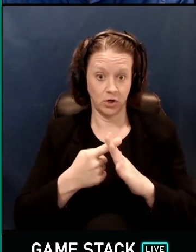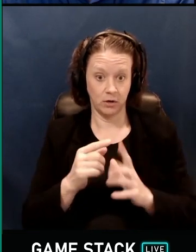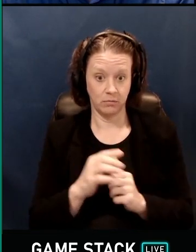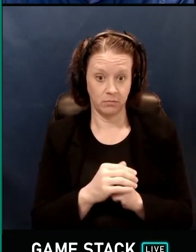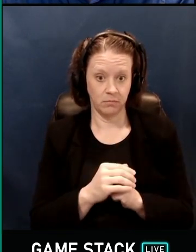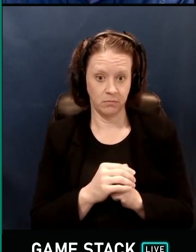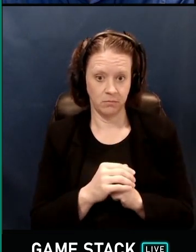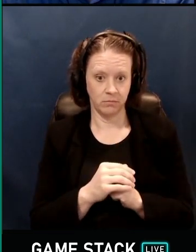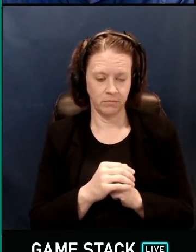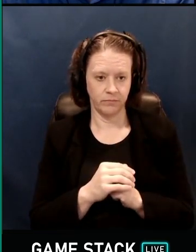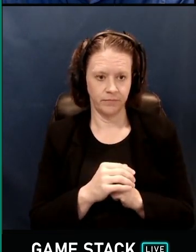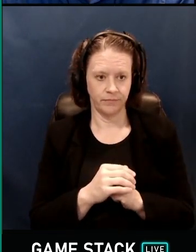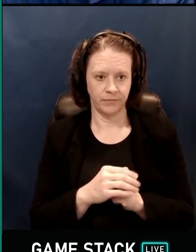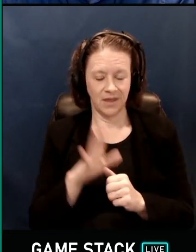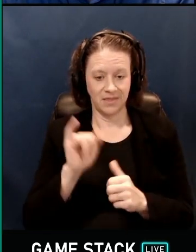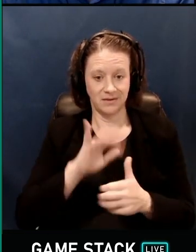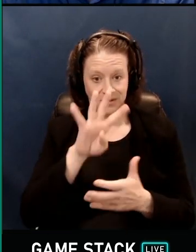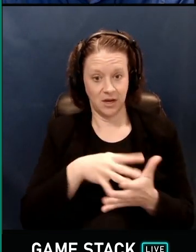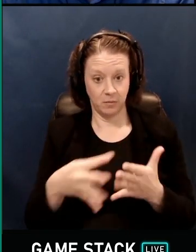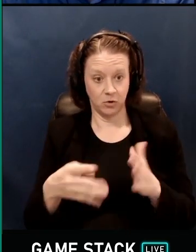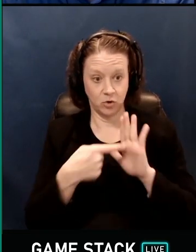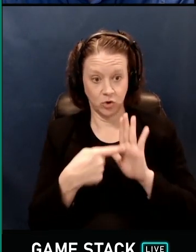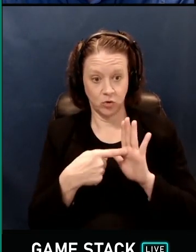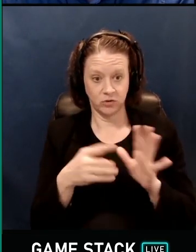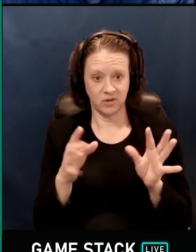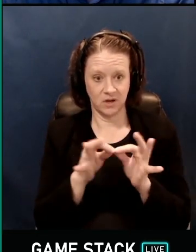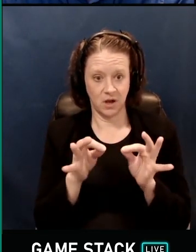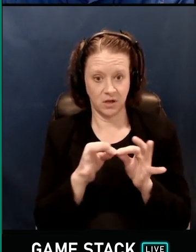This table shows the cost of Azure pipelines.